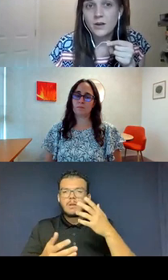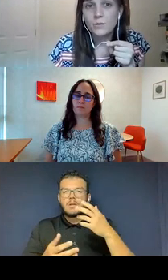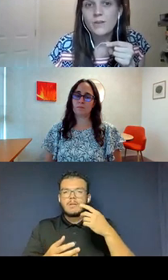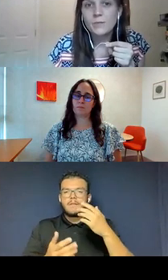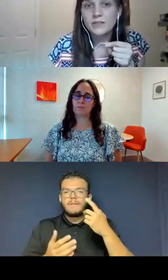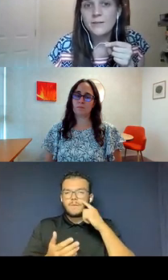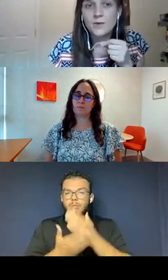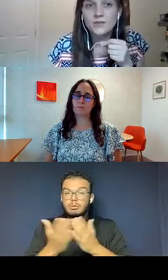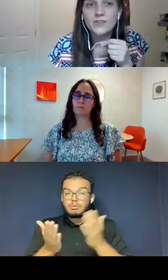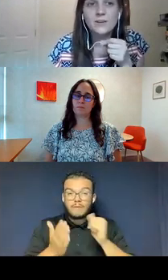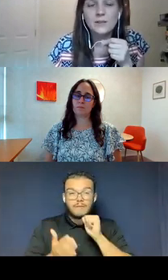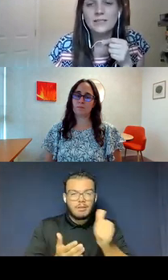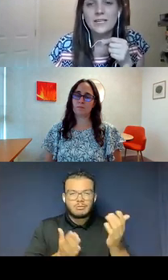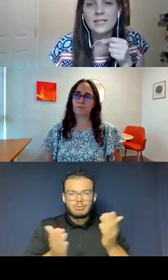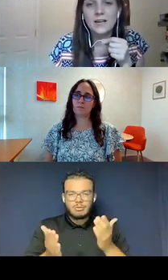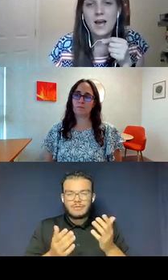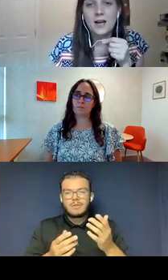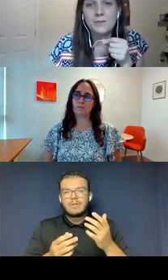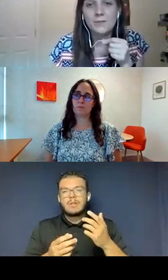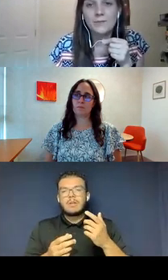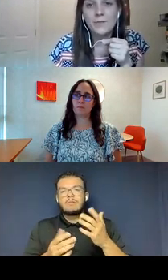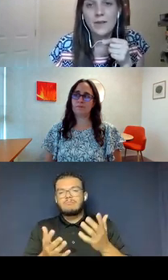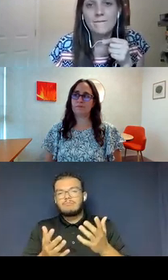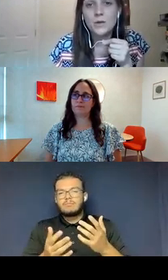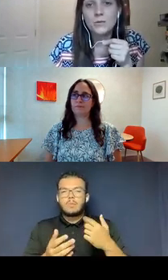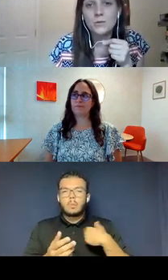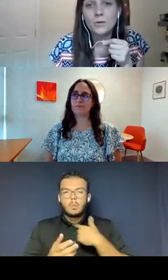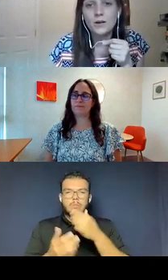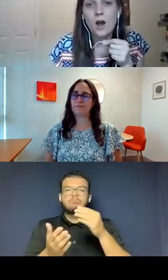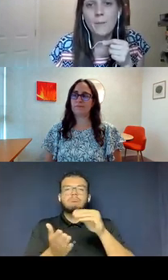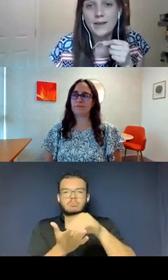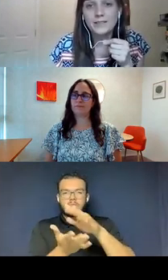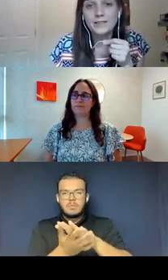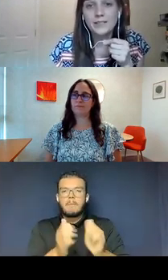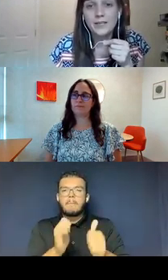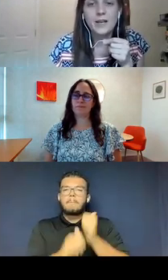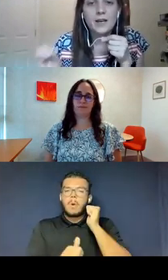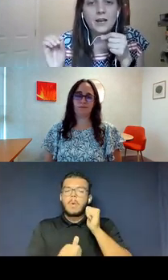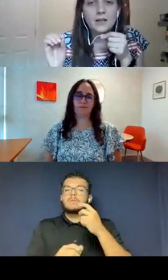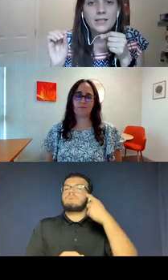So we put some of the most frequently viewed or commented